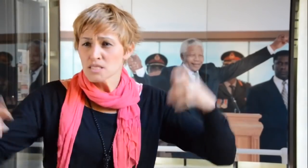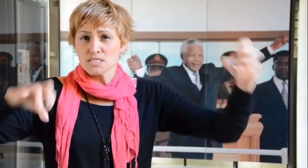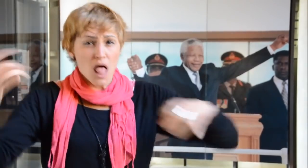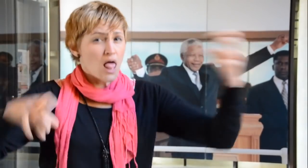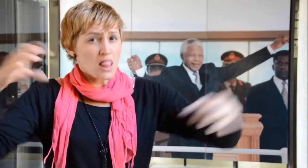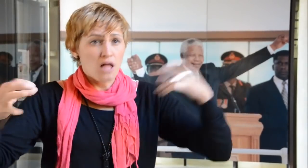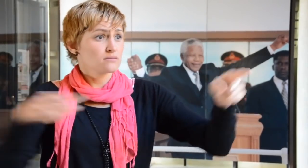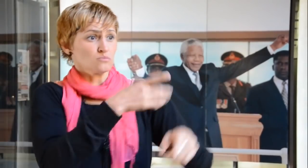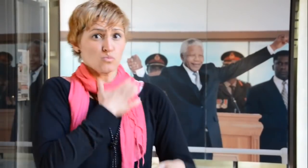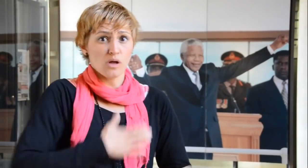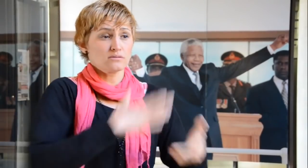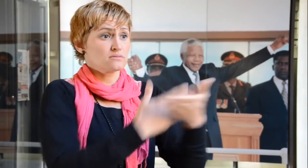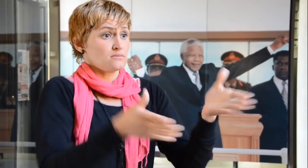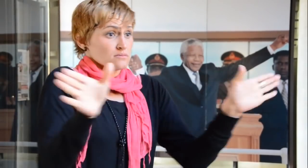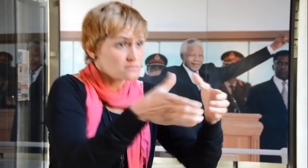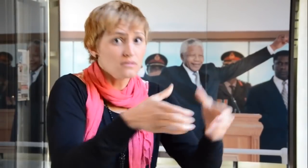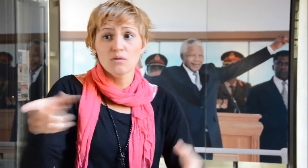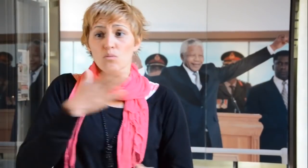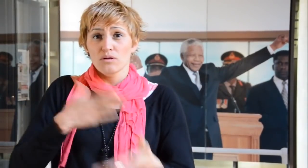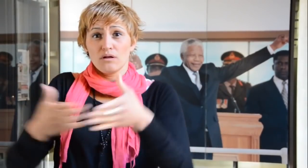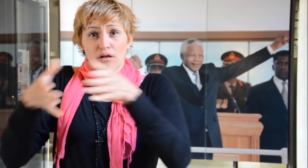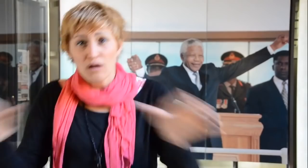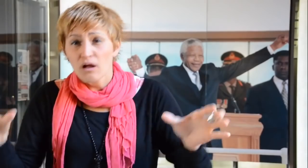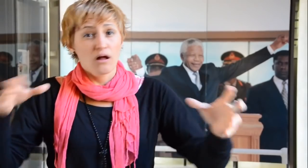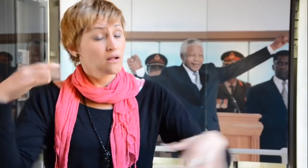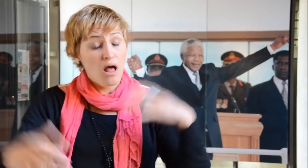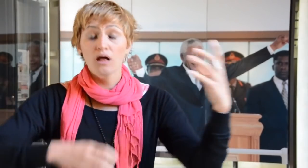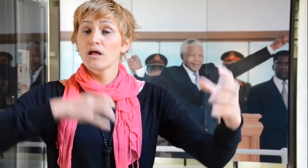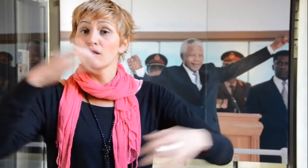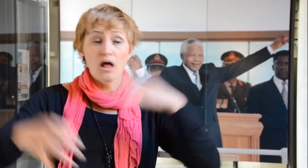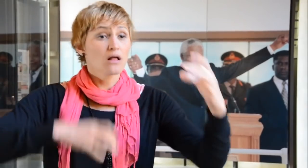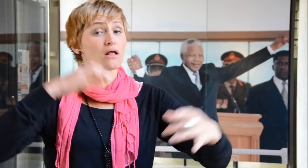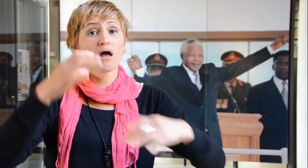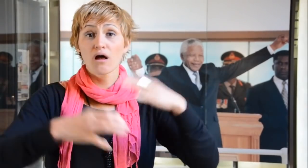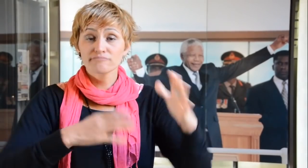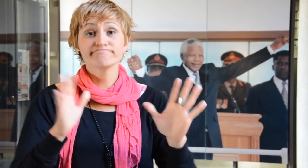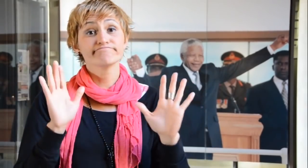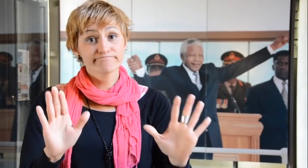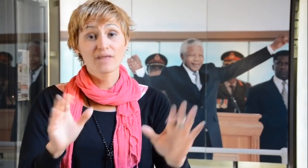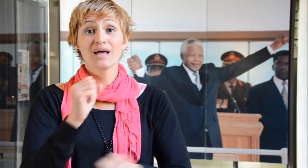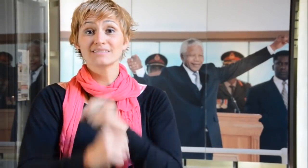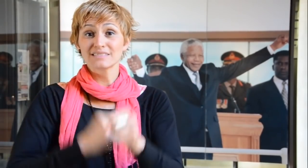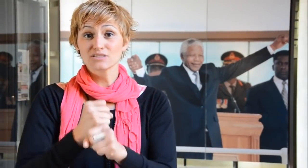The NP was in favor of apartheid while the ANC was in favor of democracy. The disagreements continued.